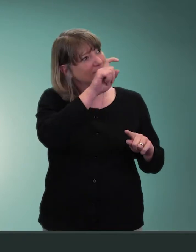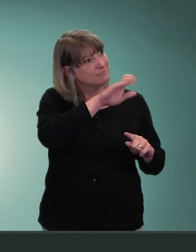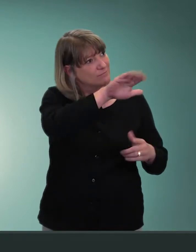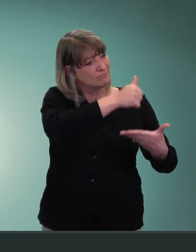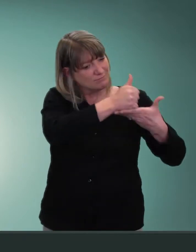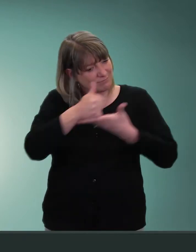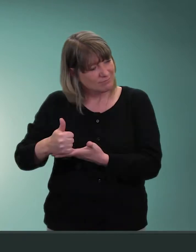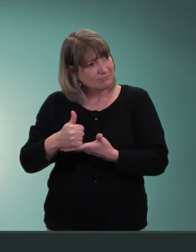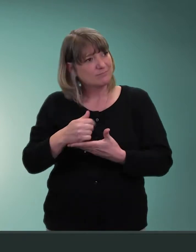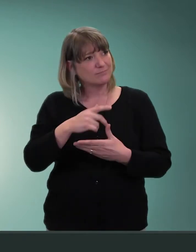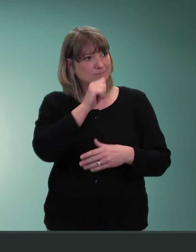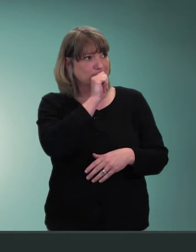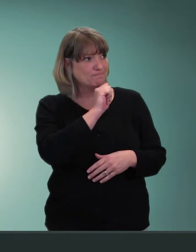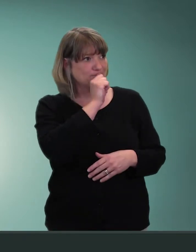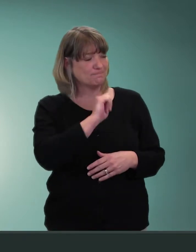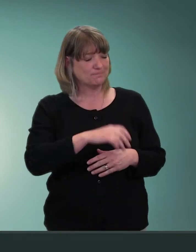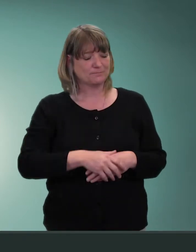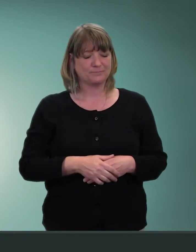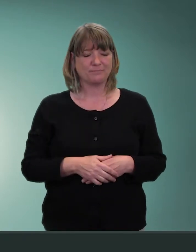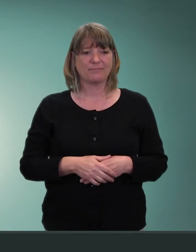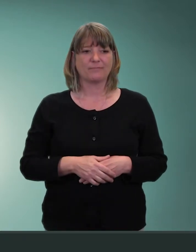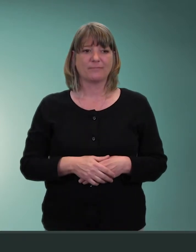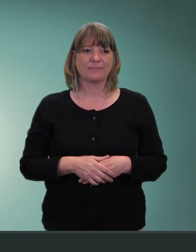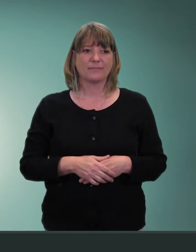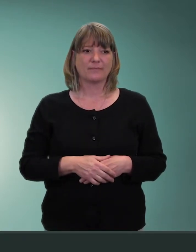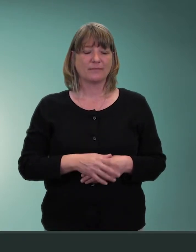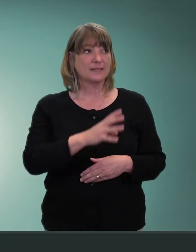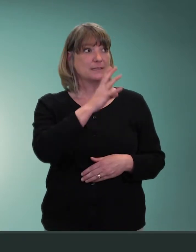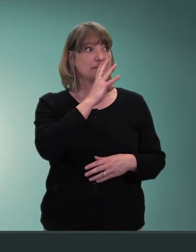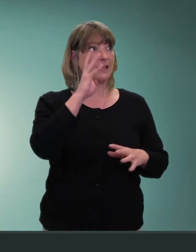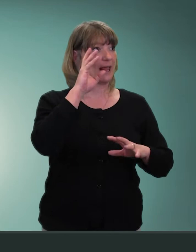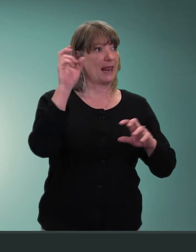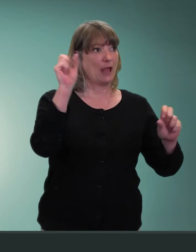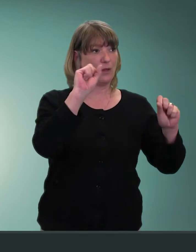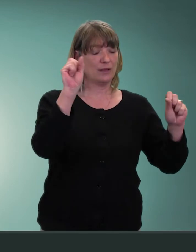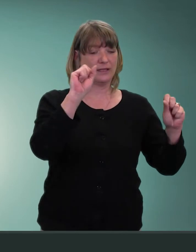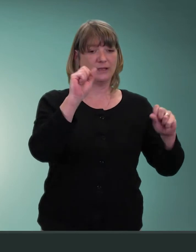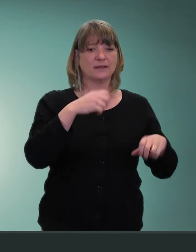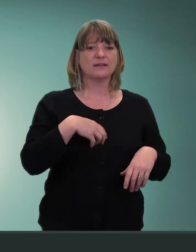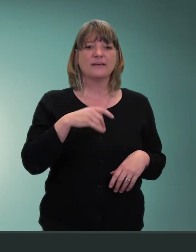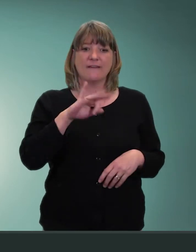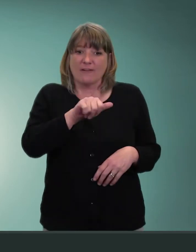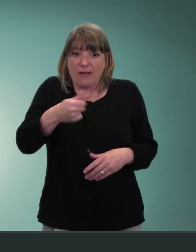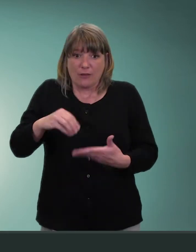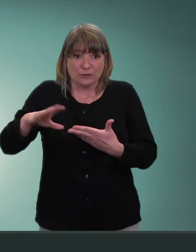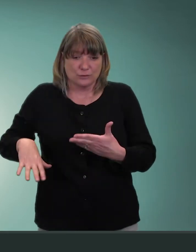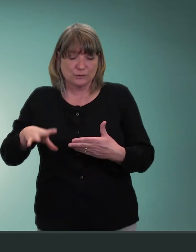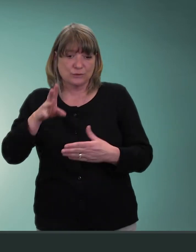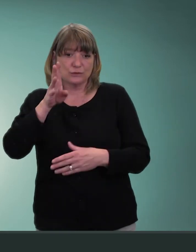and to be patient with them, as well. And to speak loudly and when there's other students